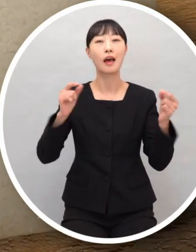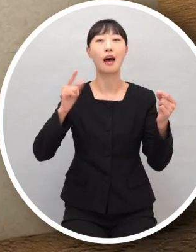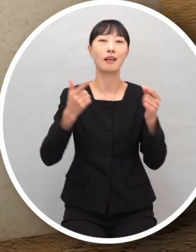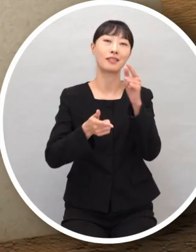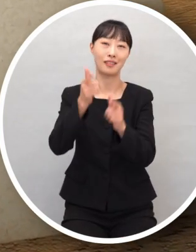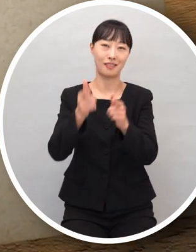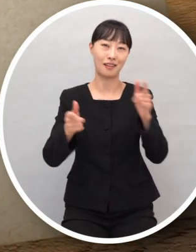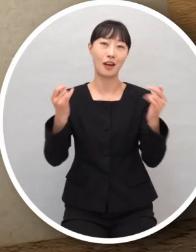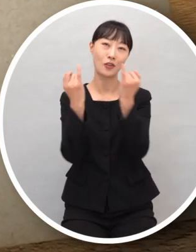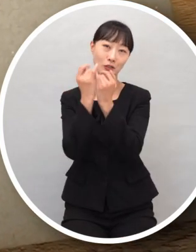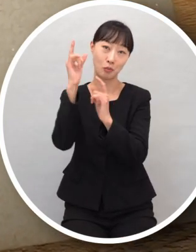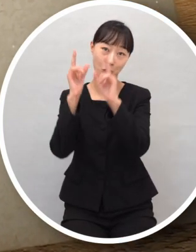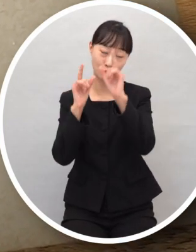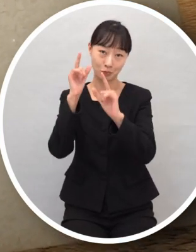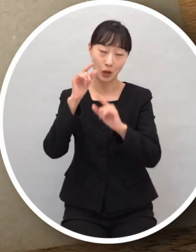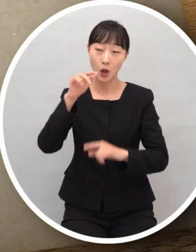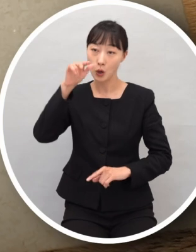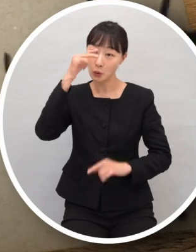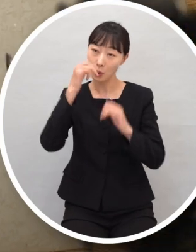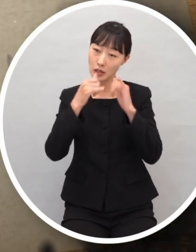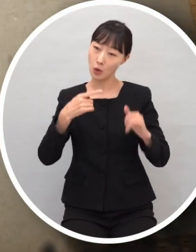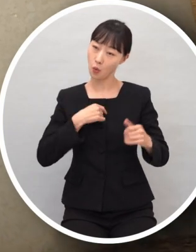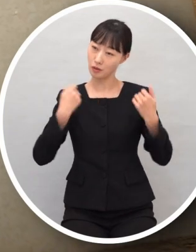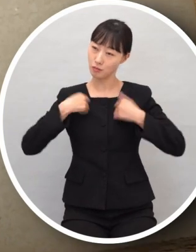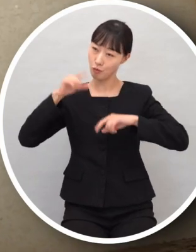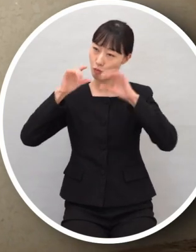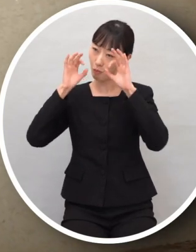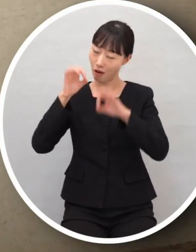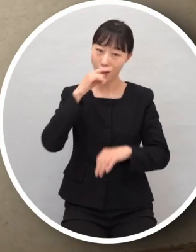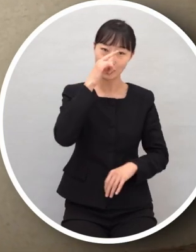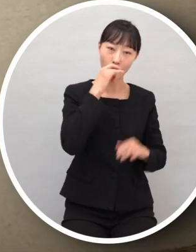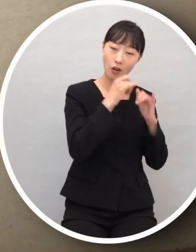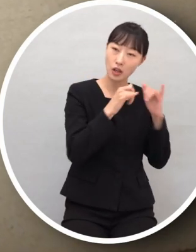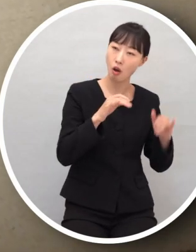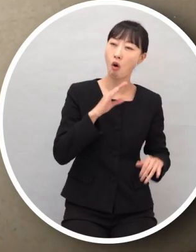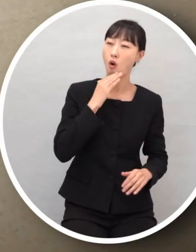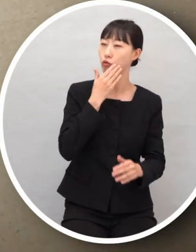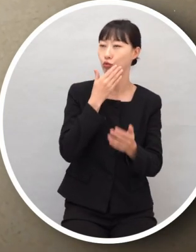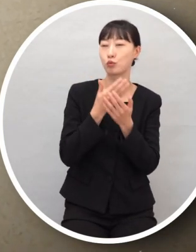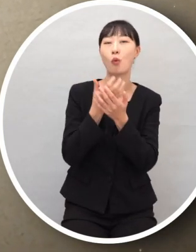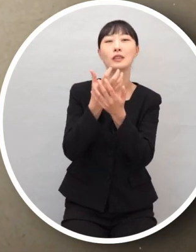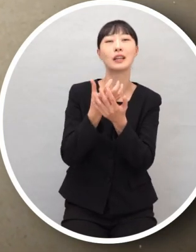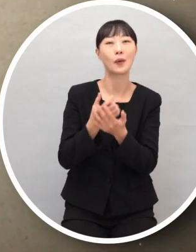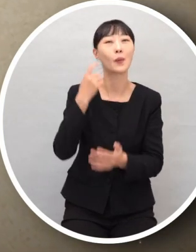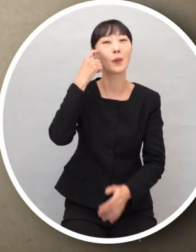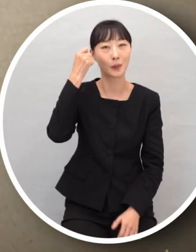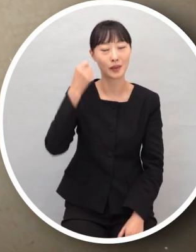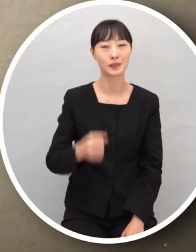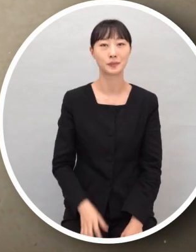All of these were important records of Korean folk culture to Westerners.